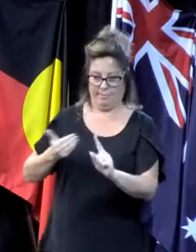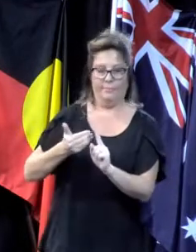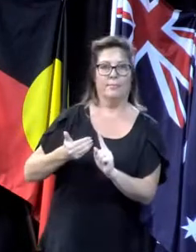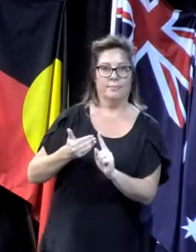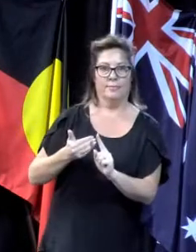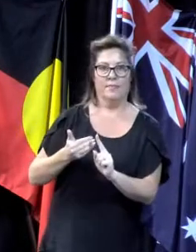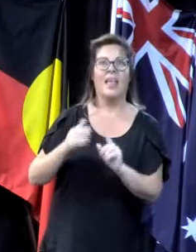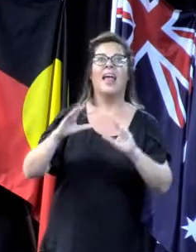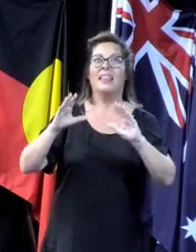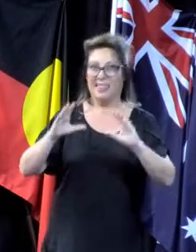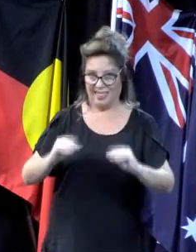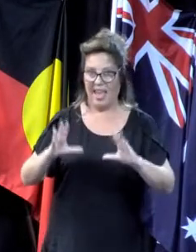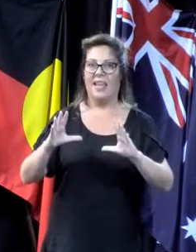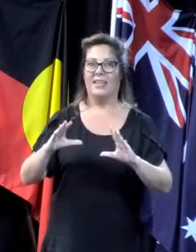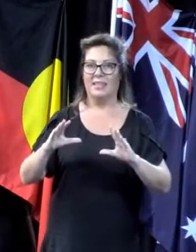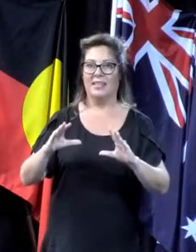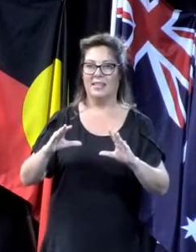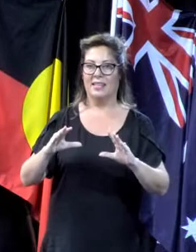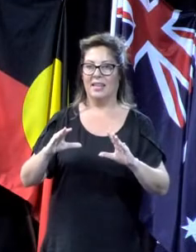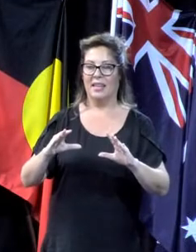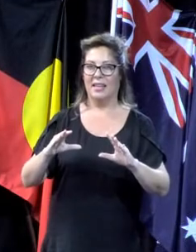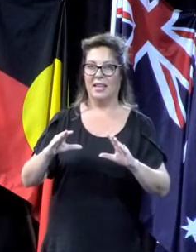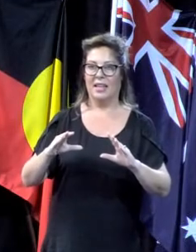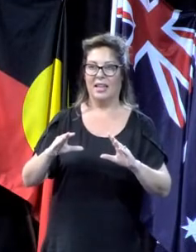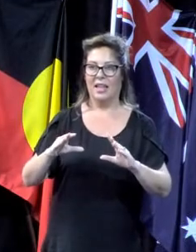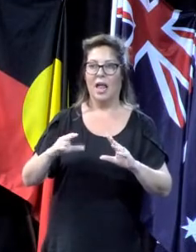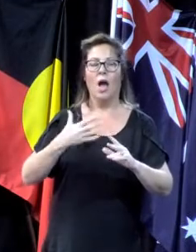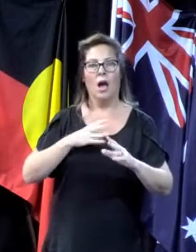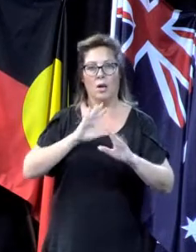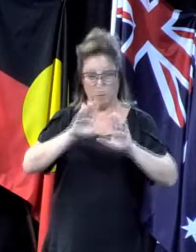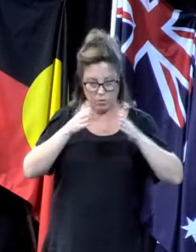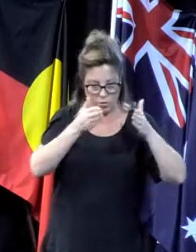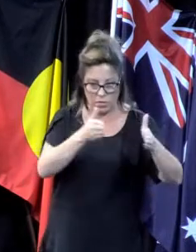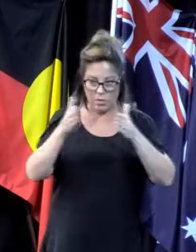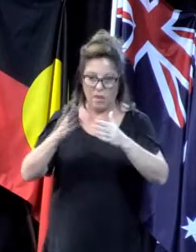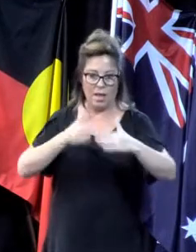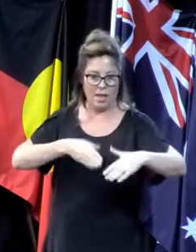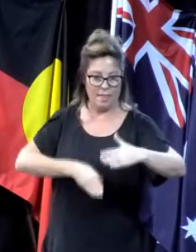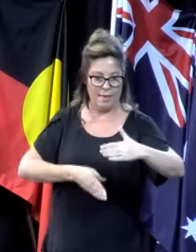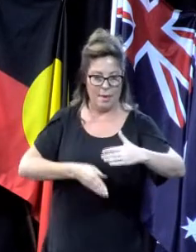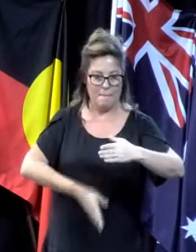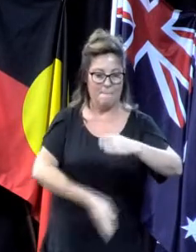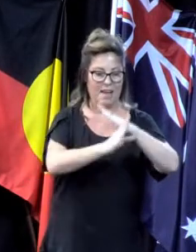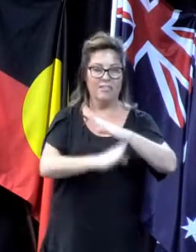Then, I want to move to address the barriers and challenges which you're facing.